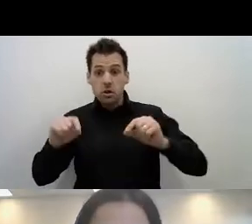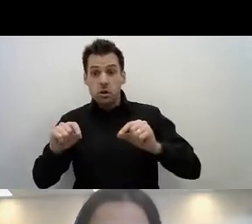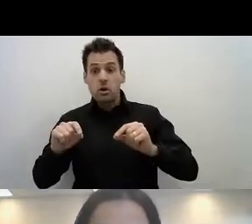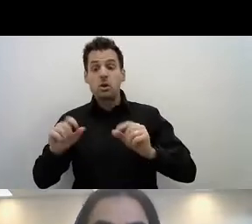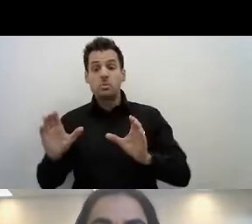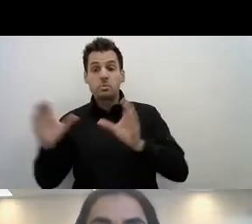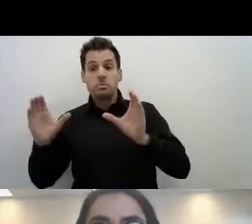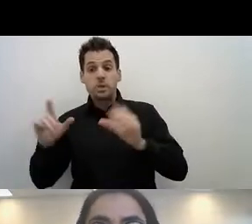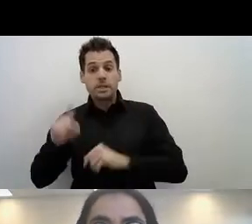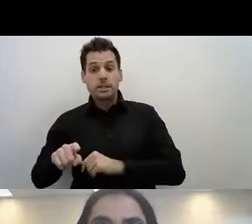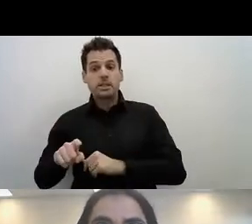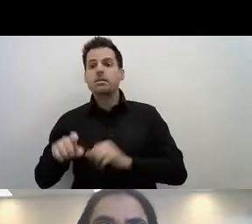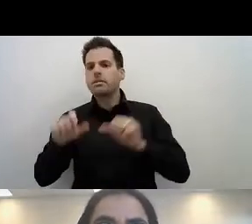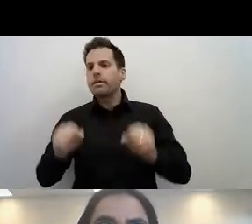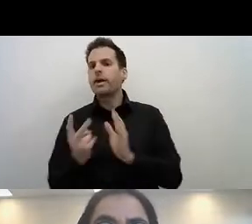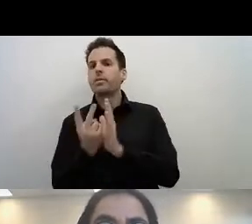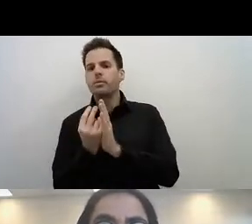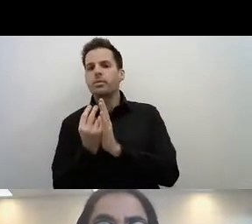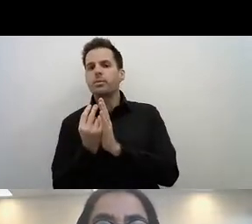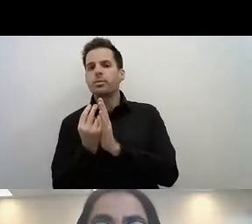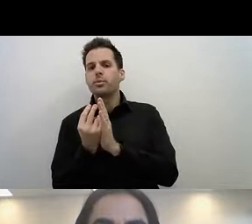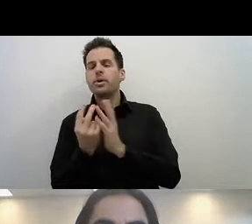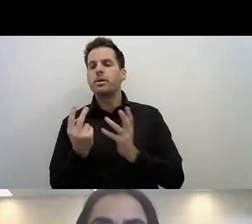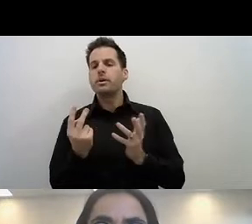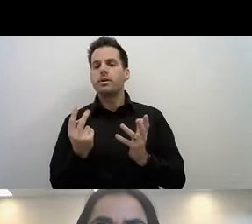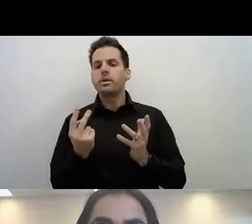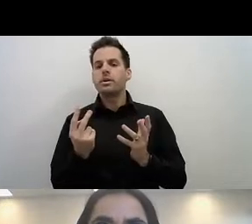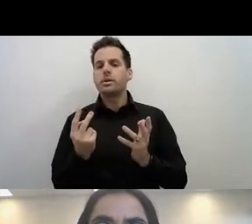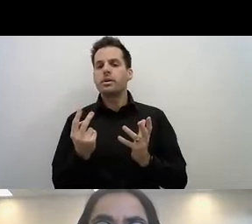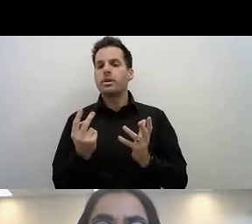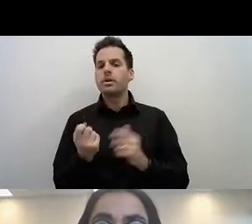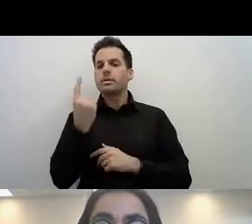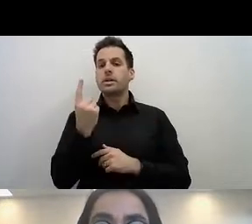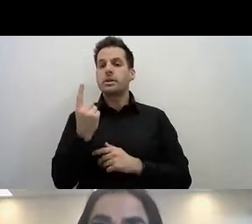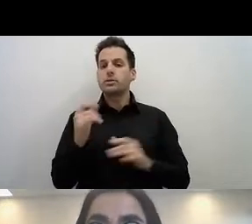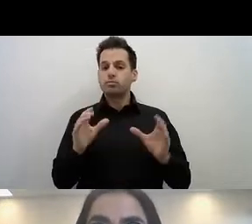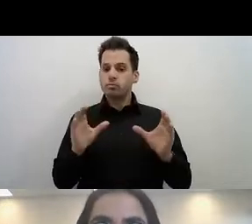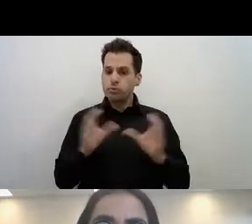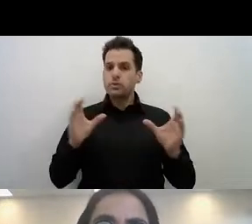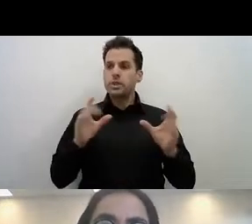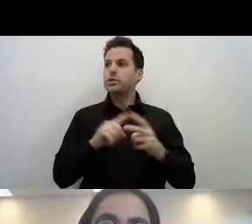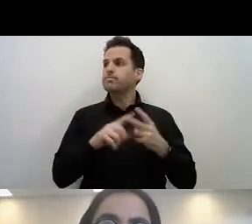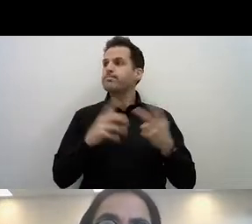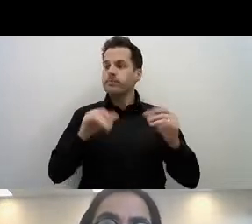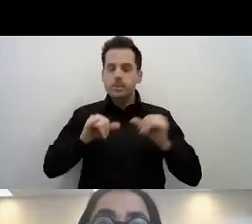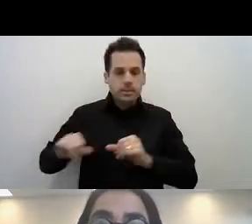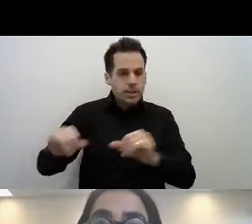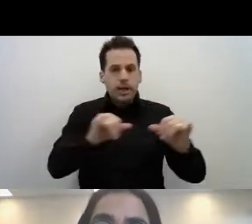which we recognize uh certification standards or standardized identification schemes could present